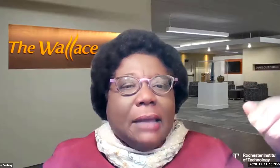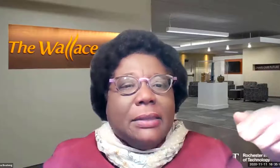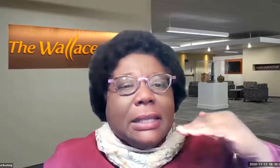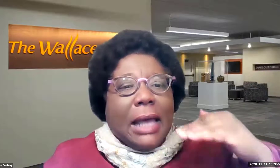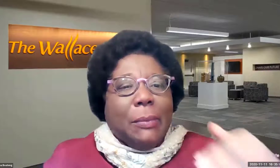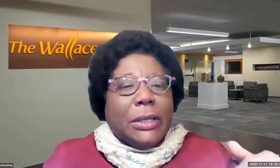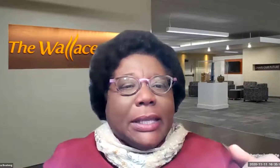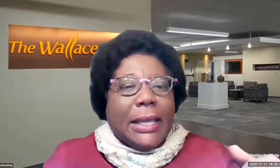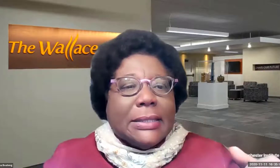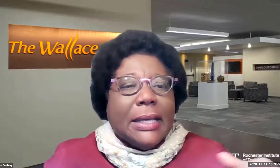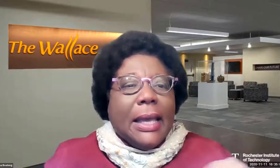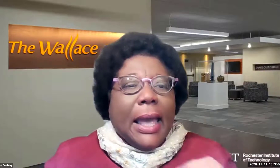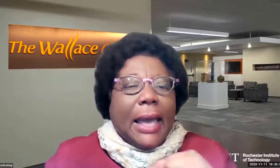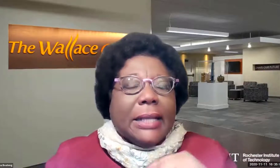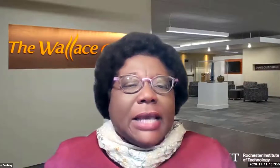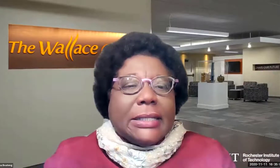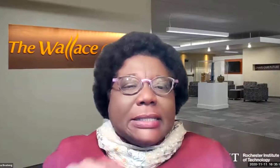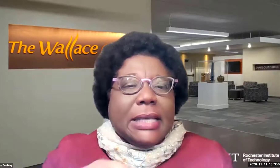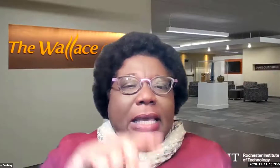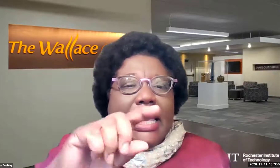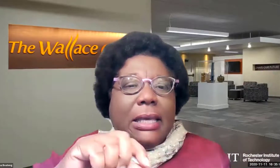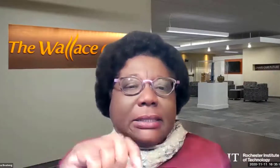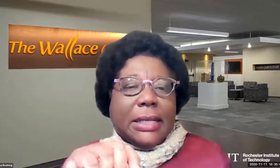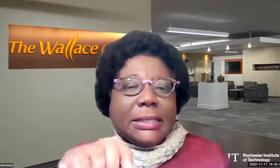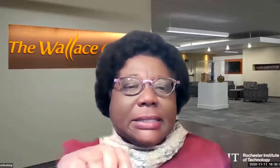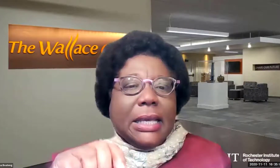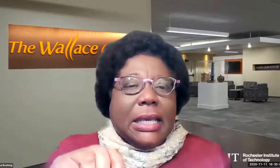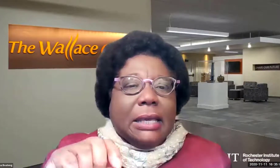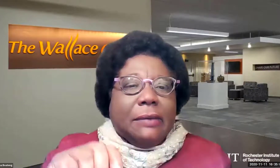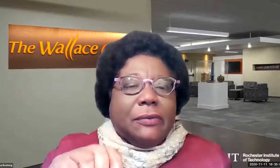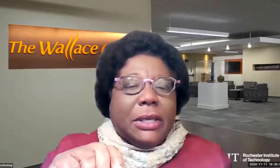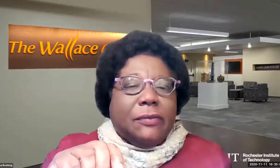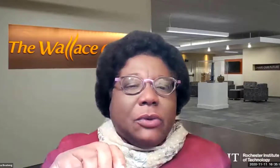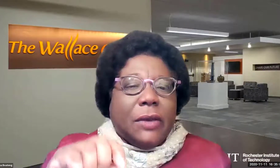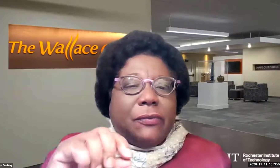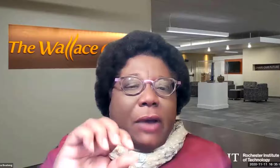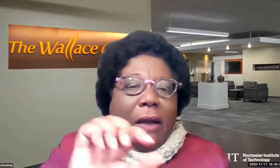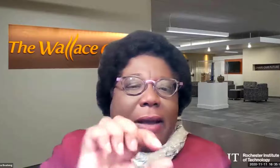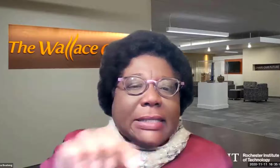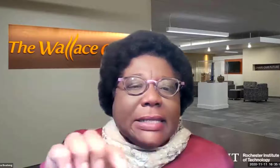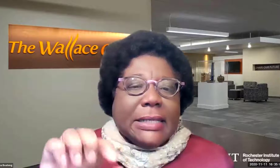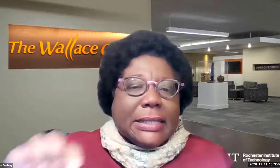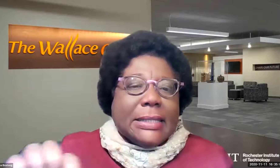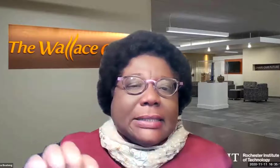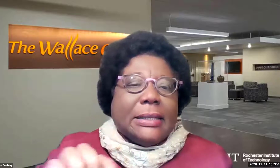library links and check to see to see if you if alrighty is listed